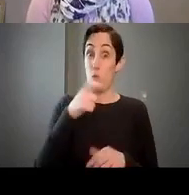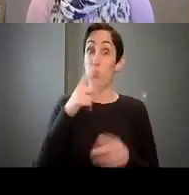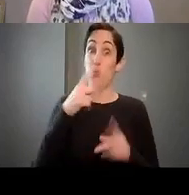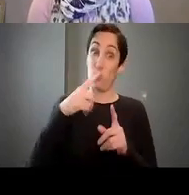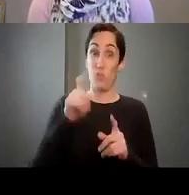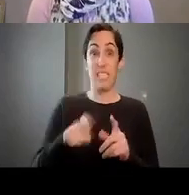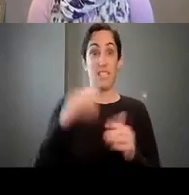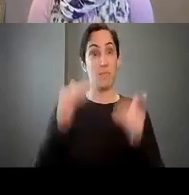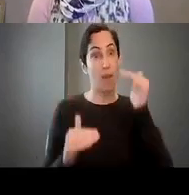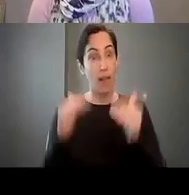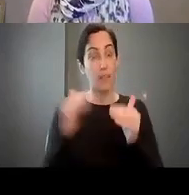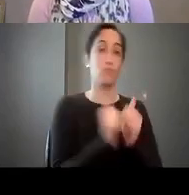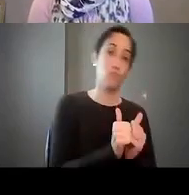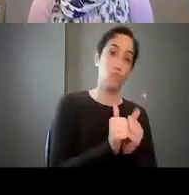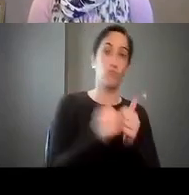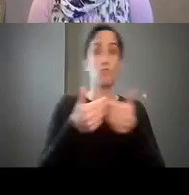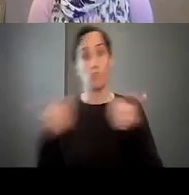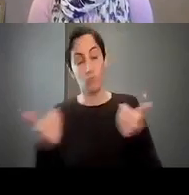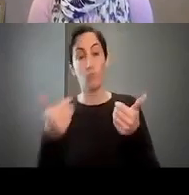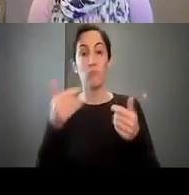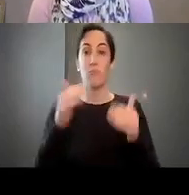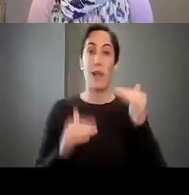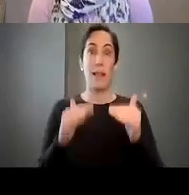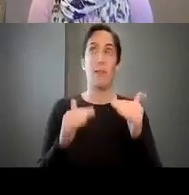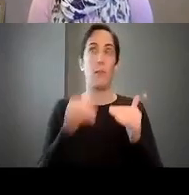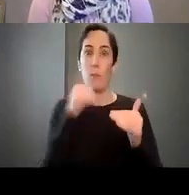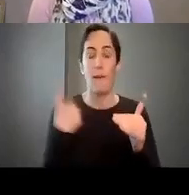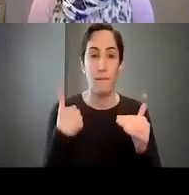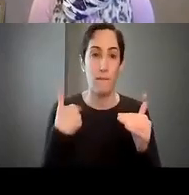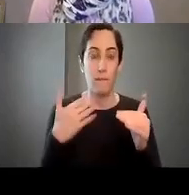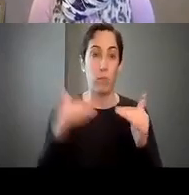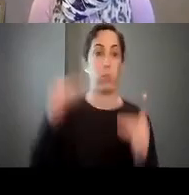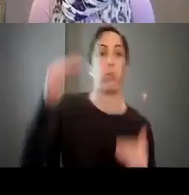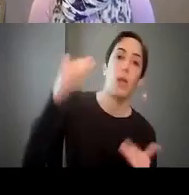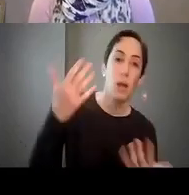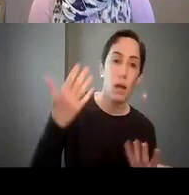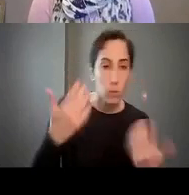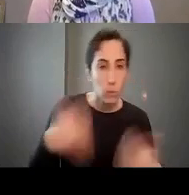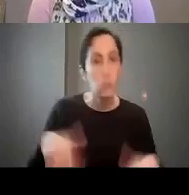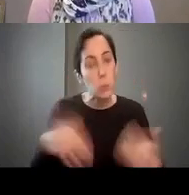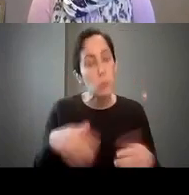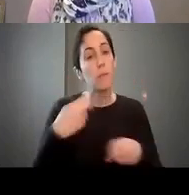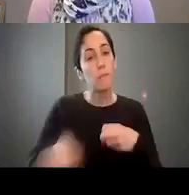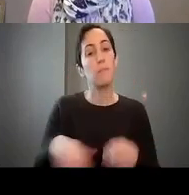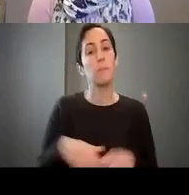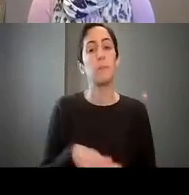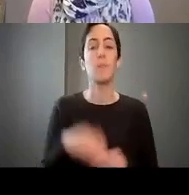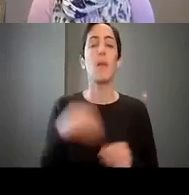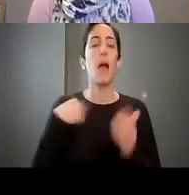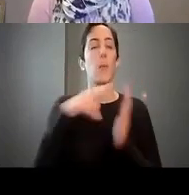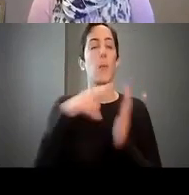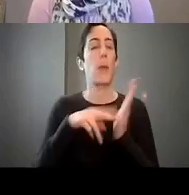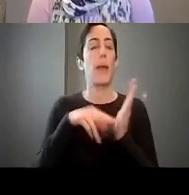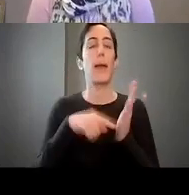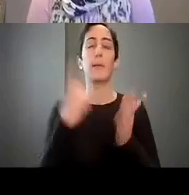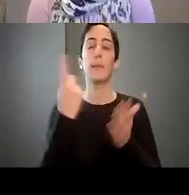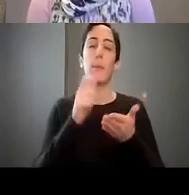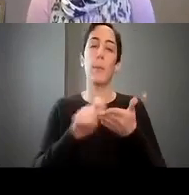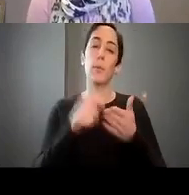article that talked about that separateness and togetherness. I read an separateness and togetherness really article that talked about that being an organic complement like an separateness and togetherness really inhale and an exhale. And what's being an organic complement like an